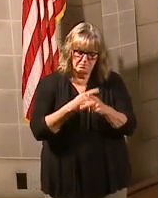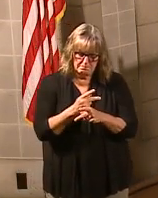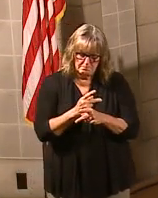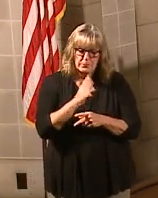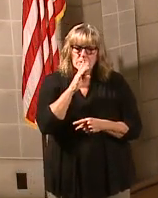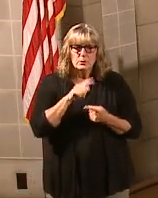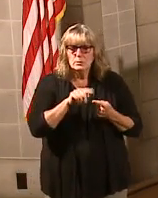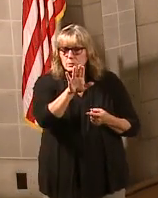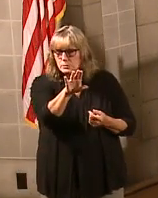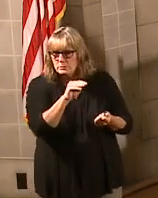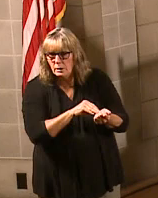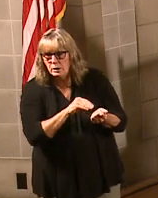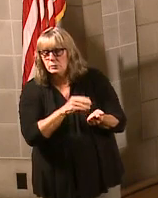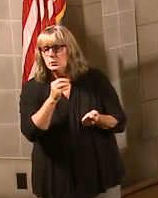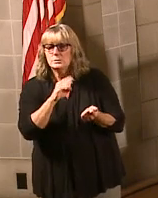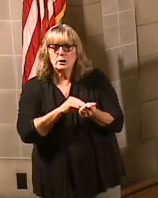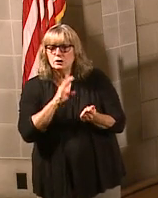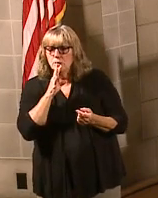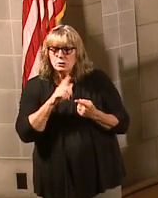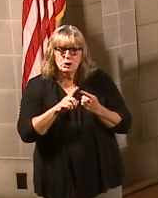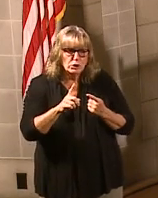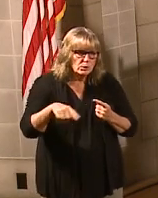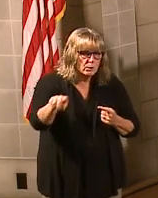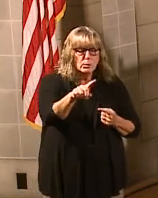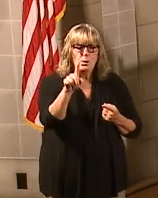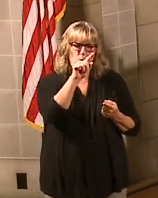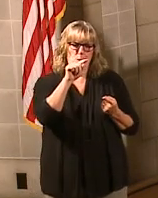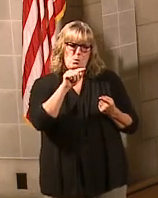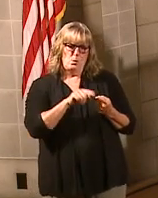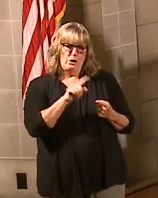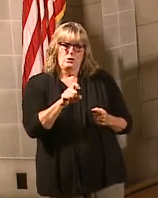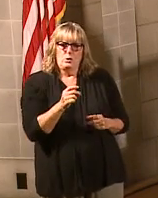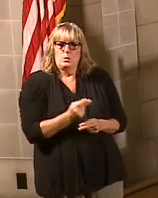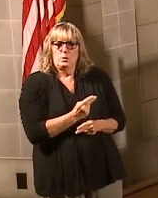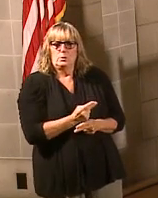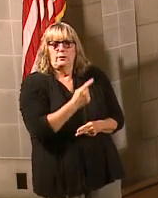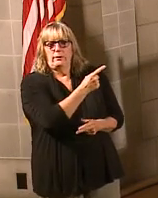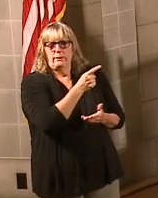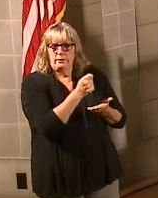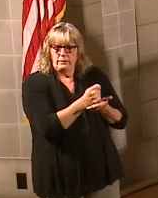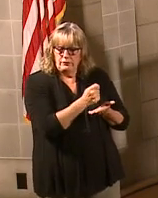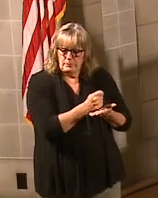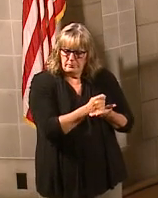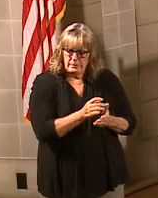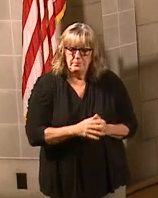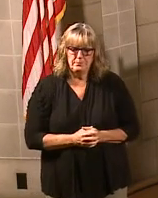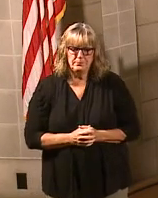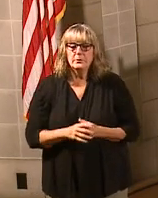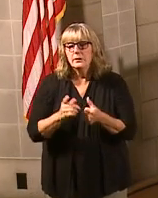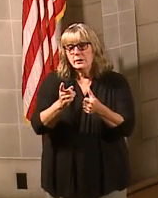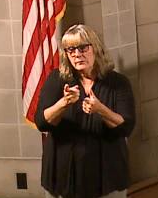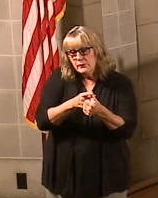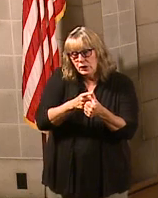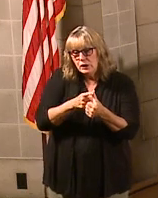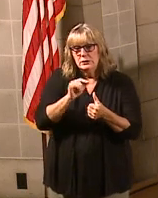SO NEXT SLIDE, BRIAN. SO THERE'S TWO TIMES THAT YOU